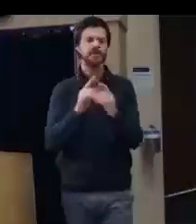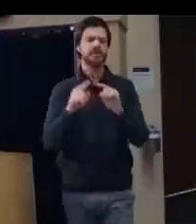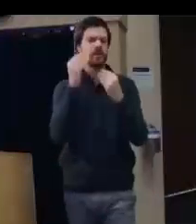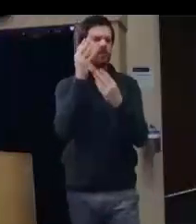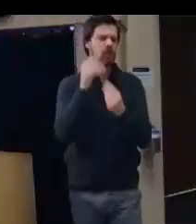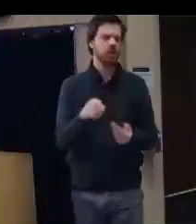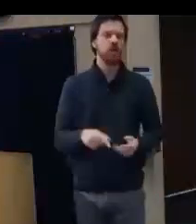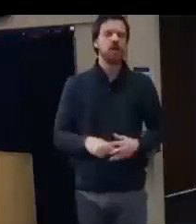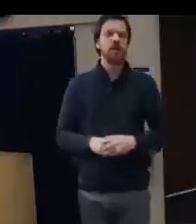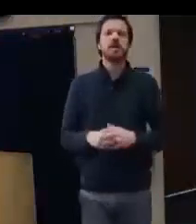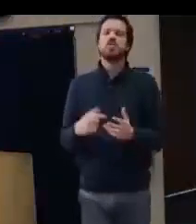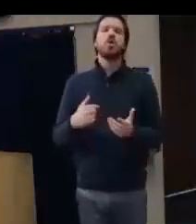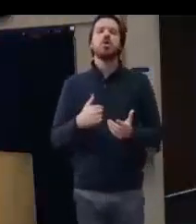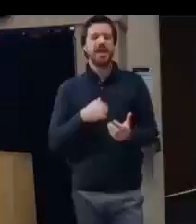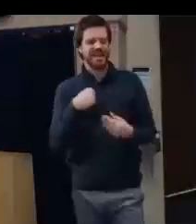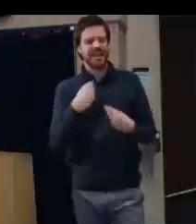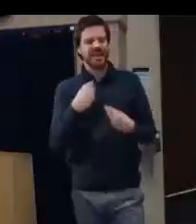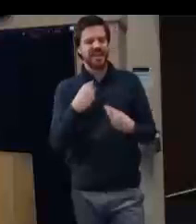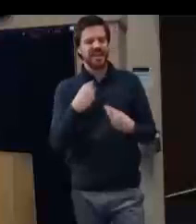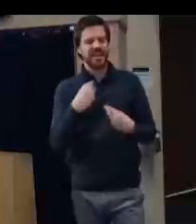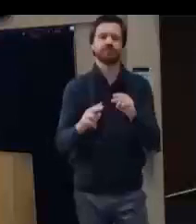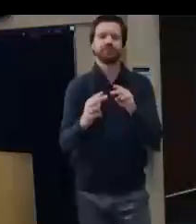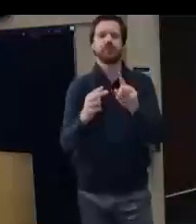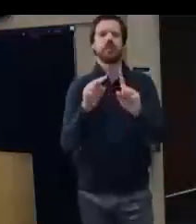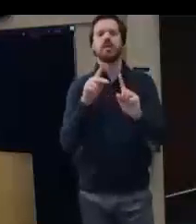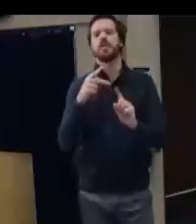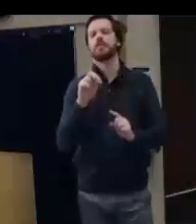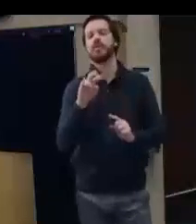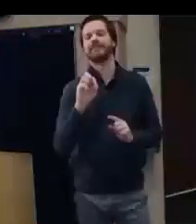just um I can give you a quick preview that um none of these medications have been specifically